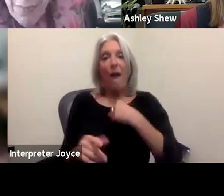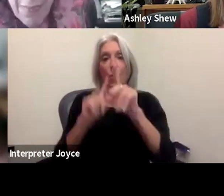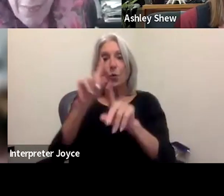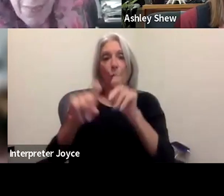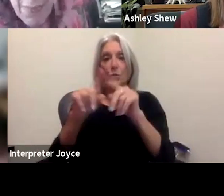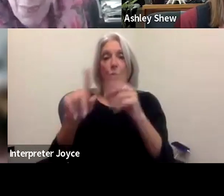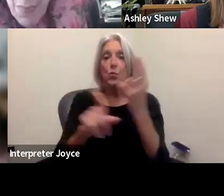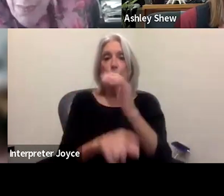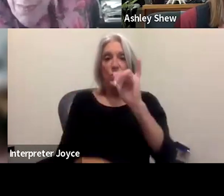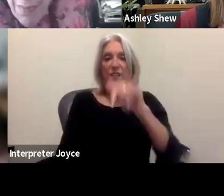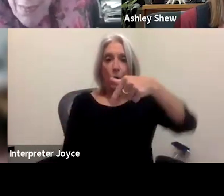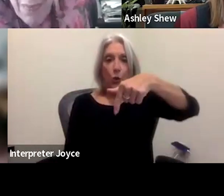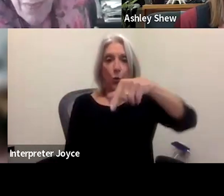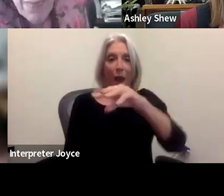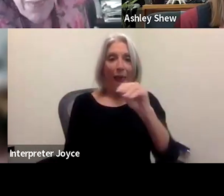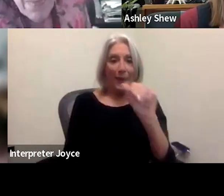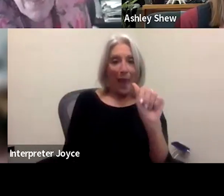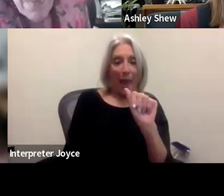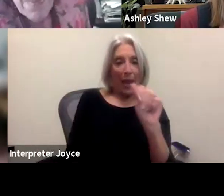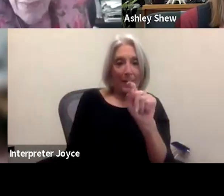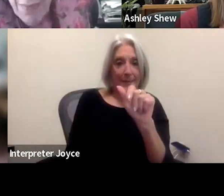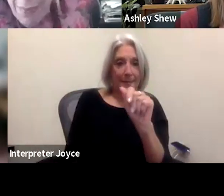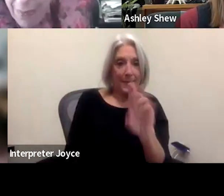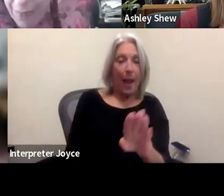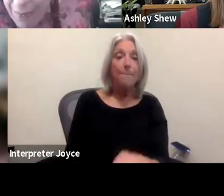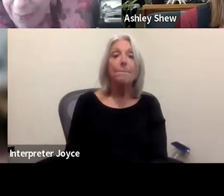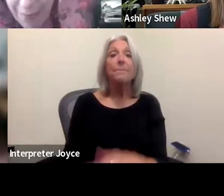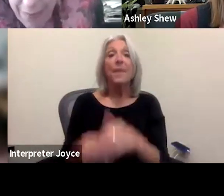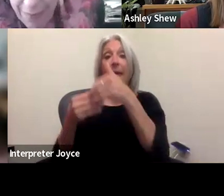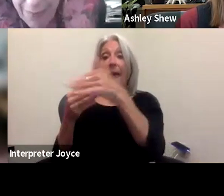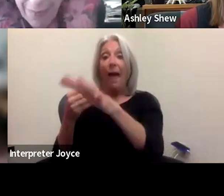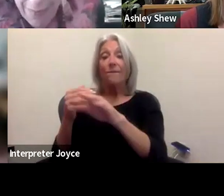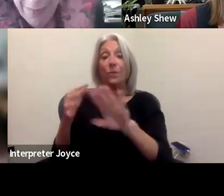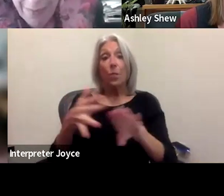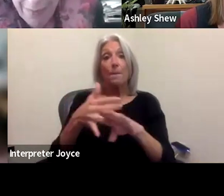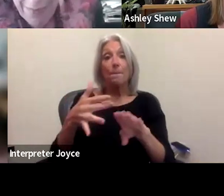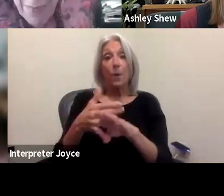tab to share those questions. After the break, we're going to dive into a little panel